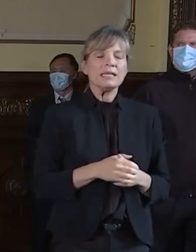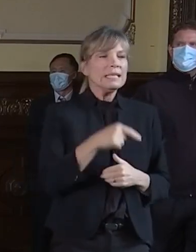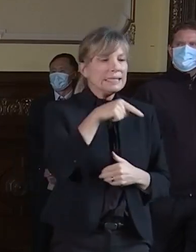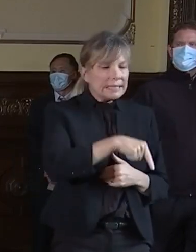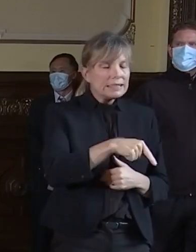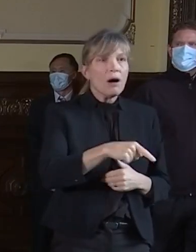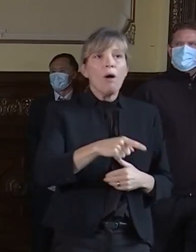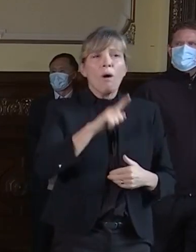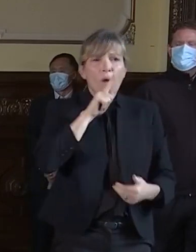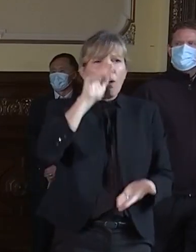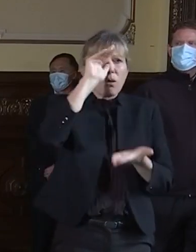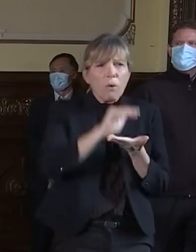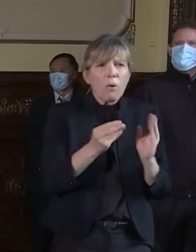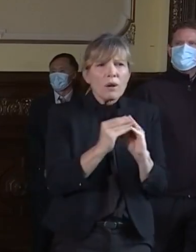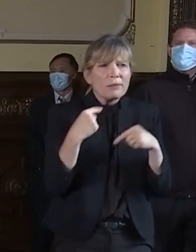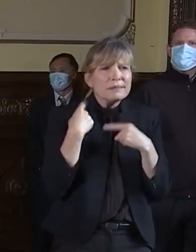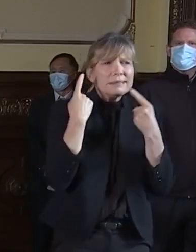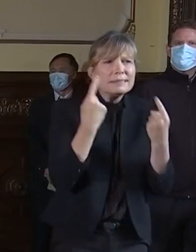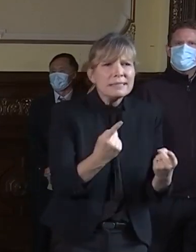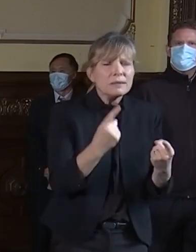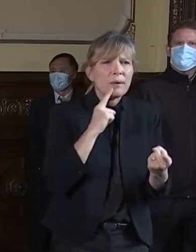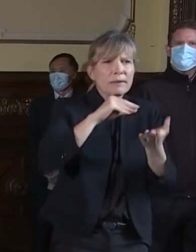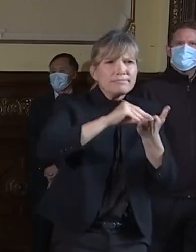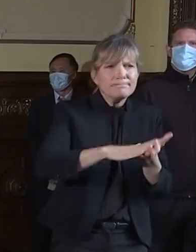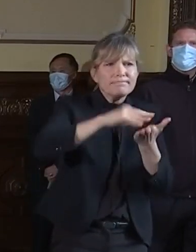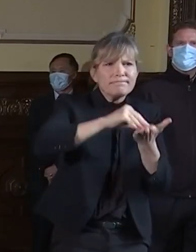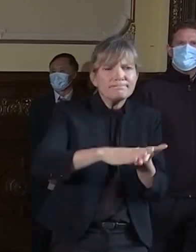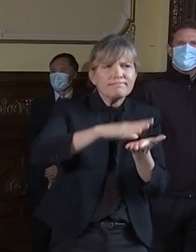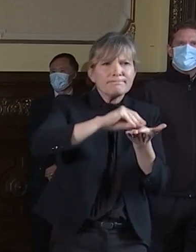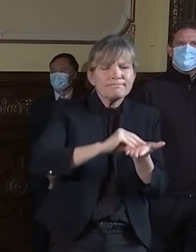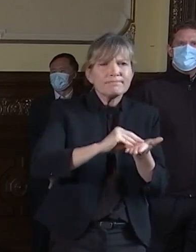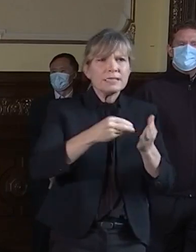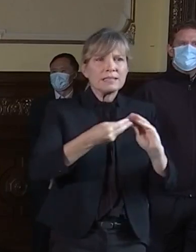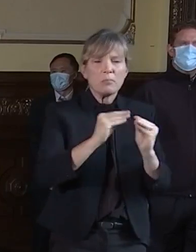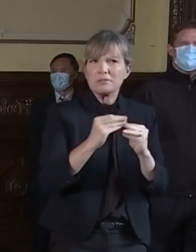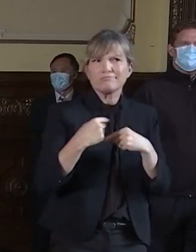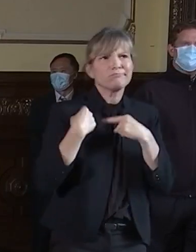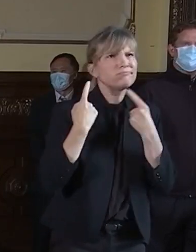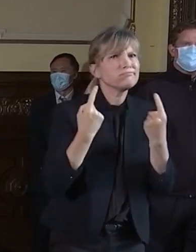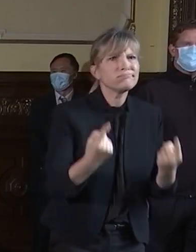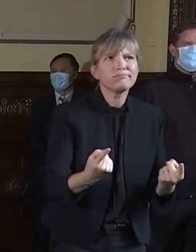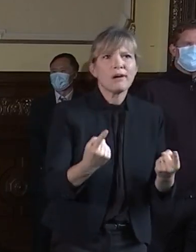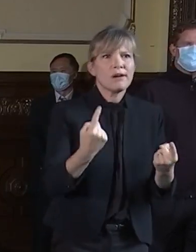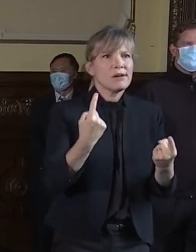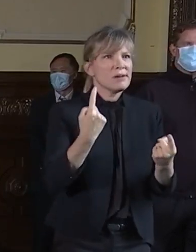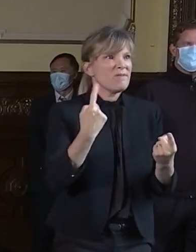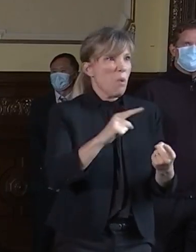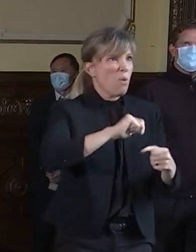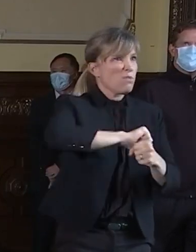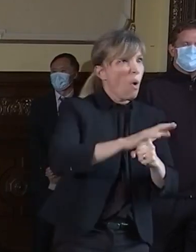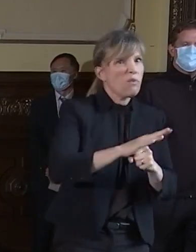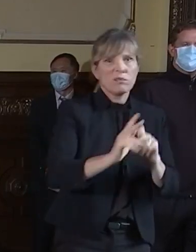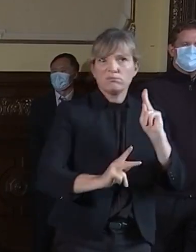AND 554 WERE ON VENTILATORS. THIS IS THE LOWEST NUMBER SINCE WE WERE CAPTURING THESE NUMBERS